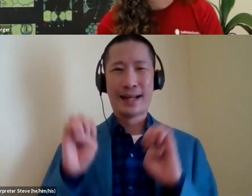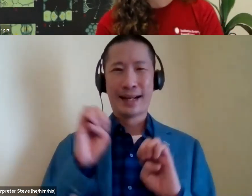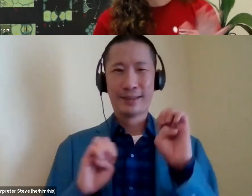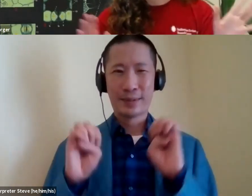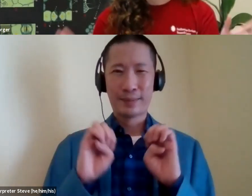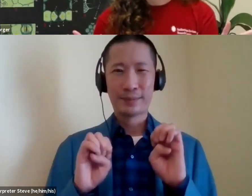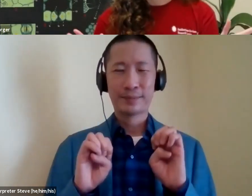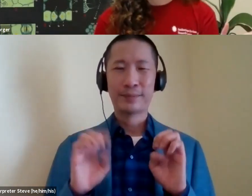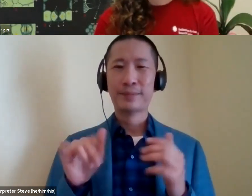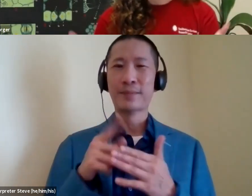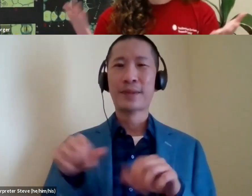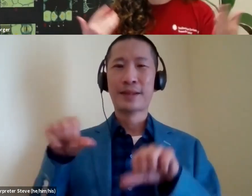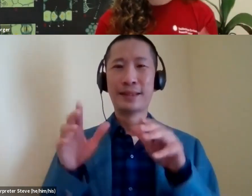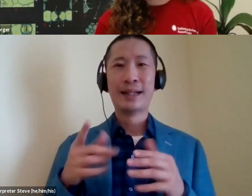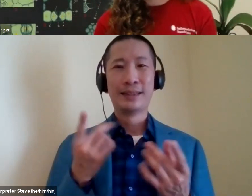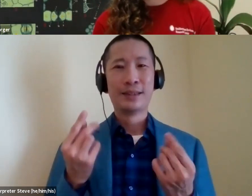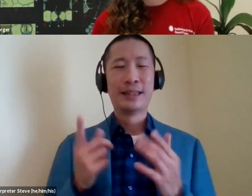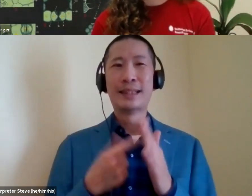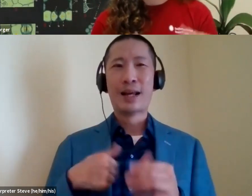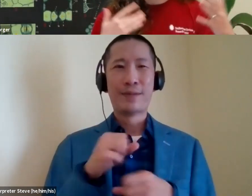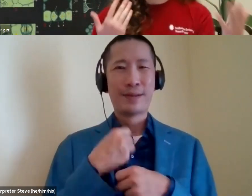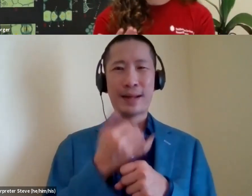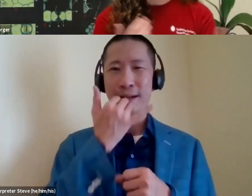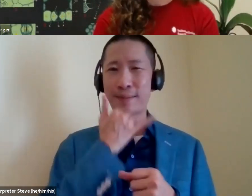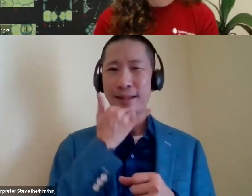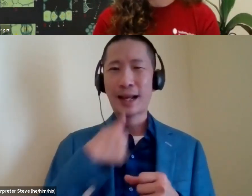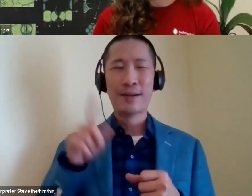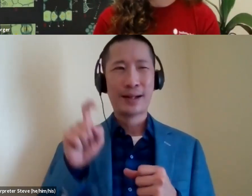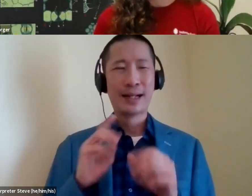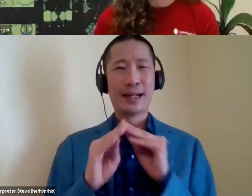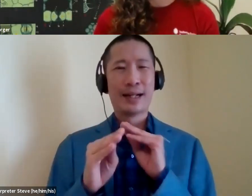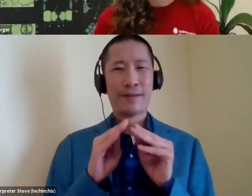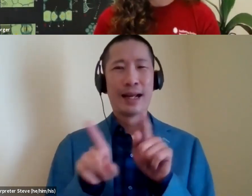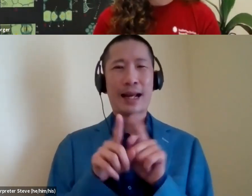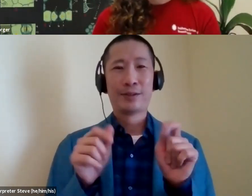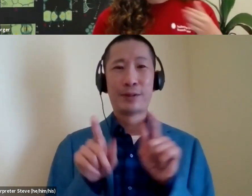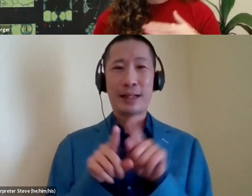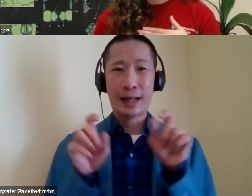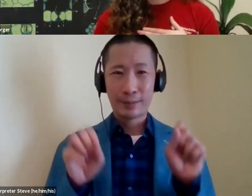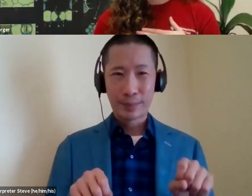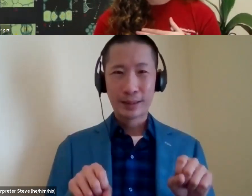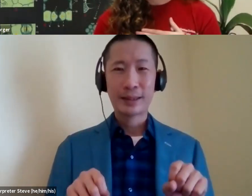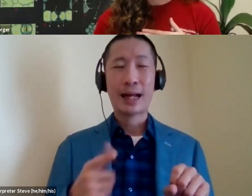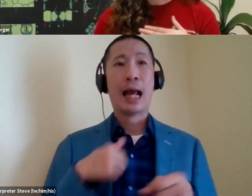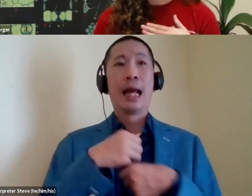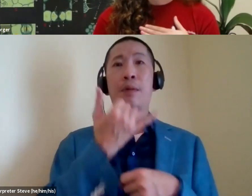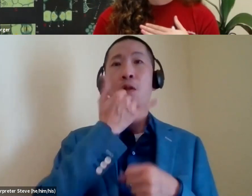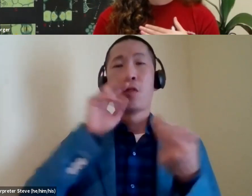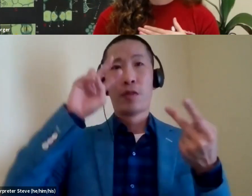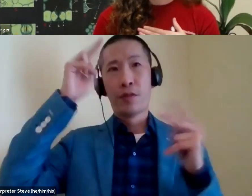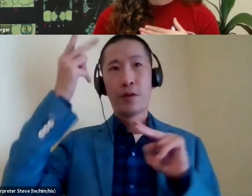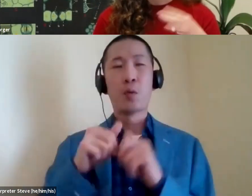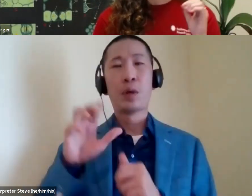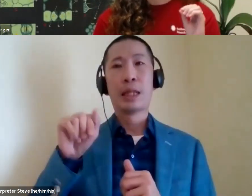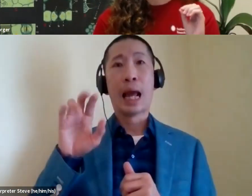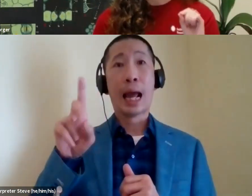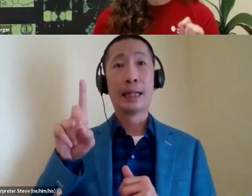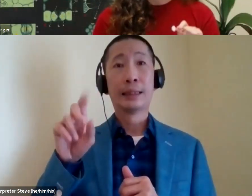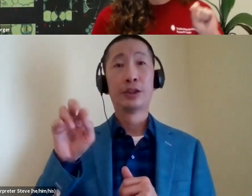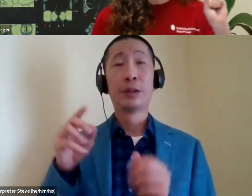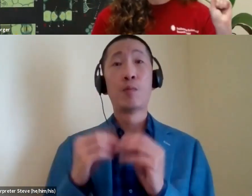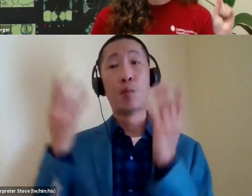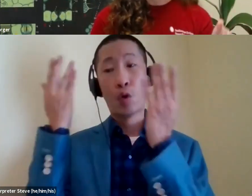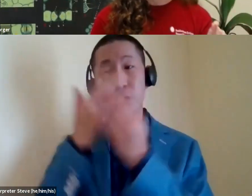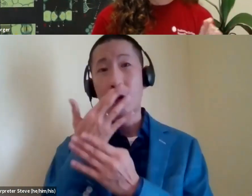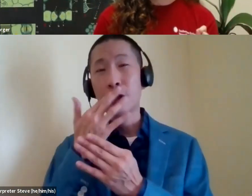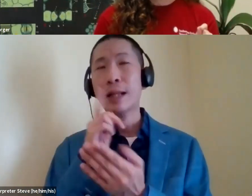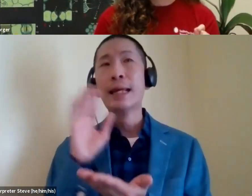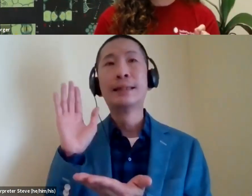Emily Borger: Now this is what scientists do sometimes we make mistakes, and we need to fix them as quickly as possible, I made a mistake with the acidic strips the darker color is the least acidic.